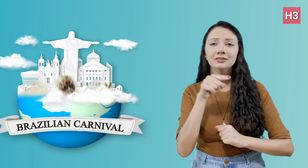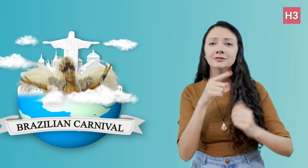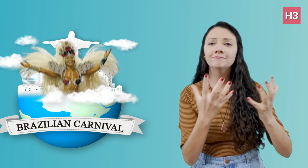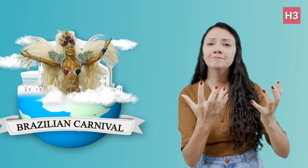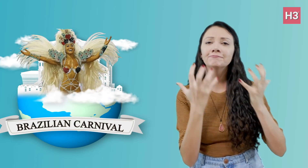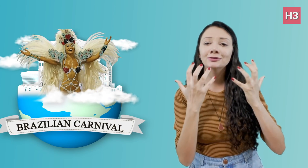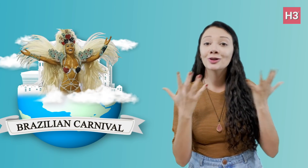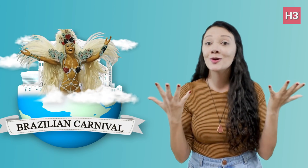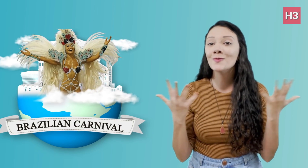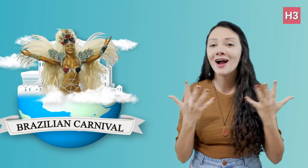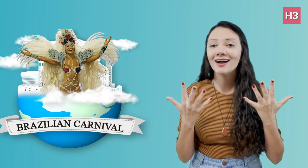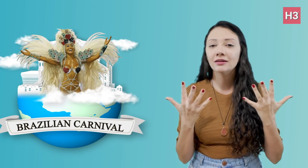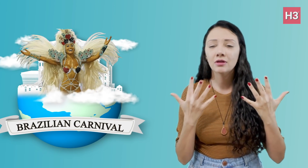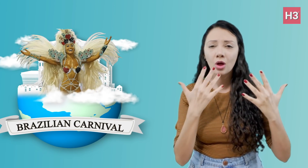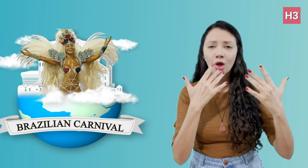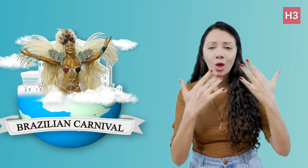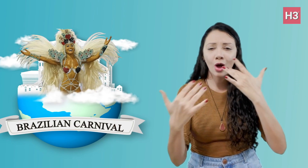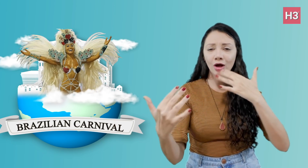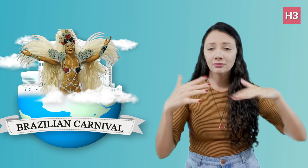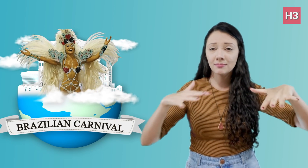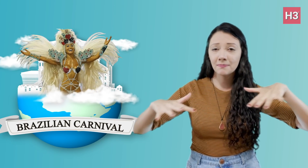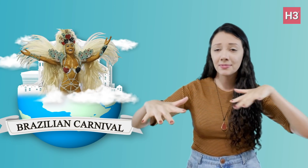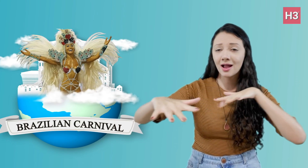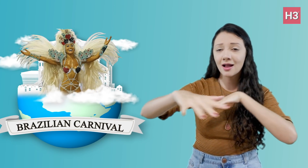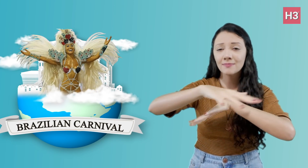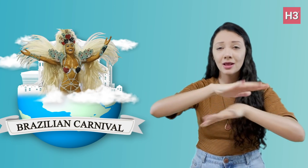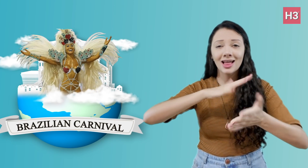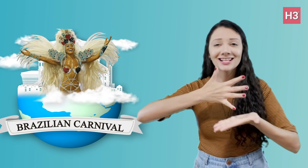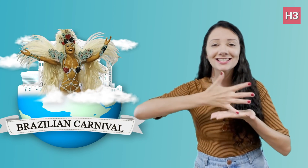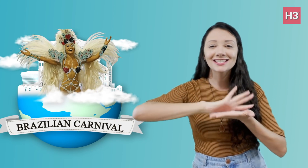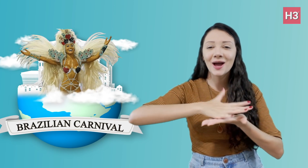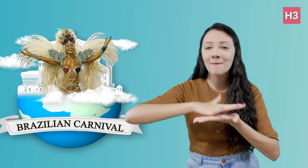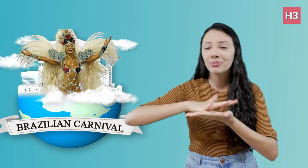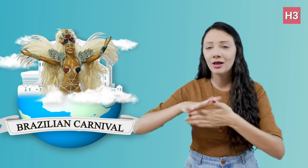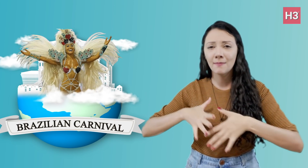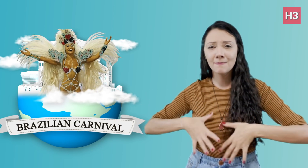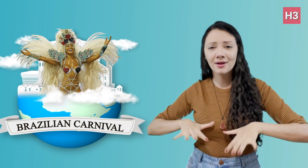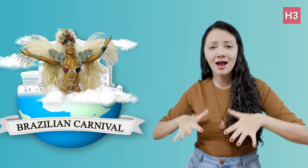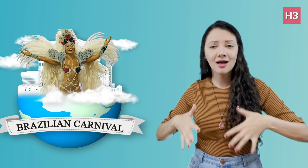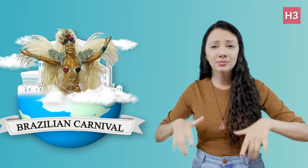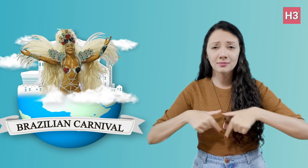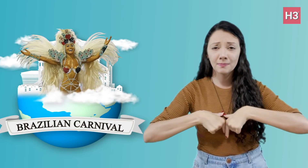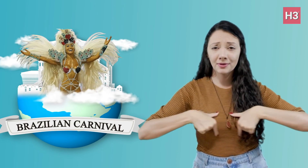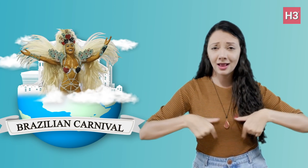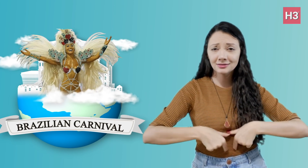The Brazilian Carnival is colorful with samba percussion music and costumes